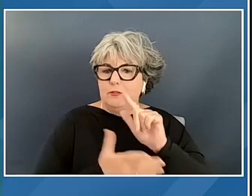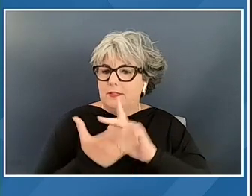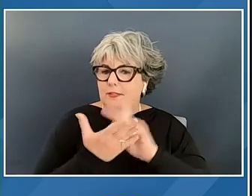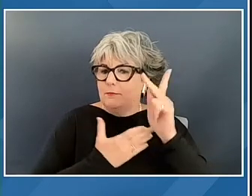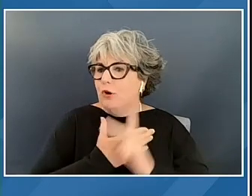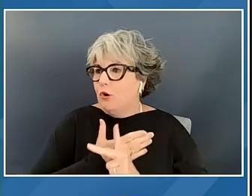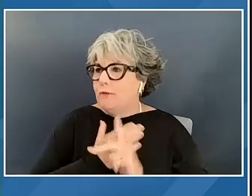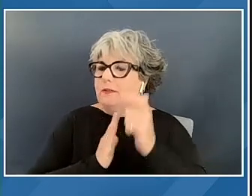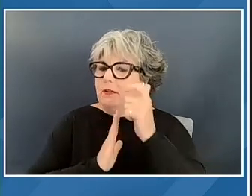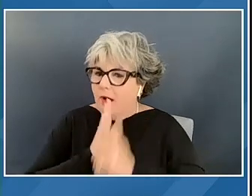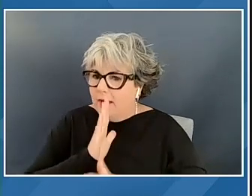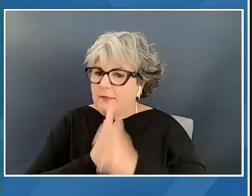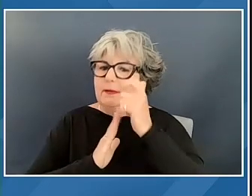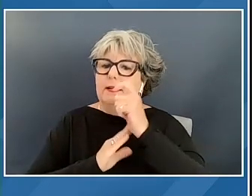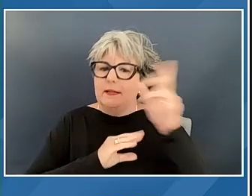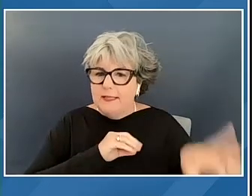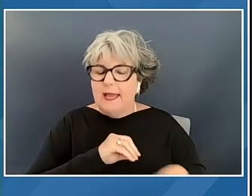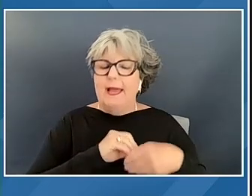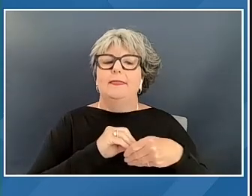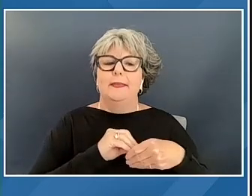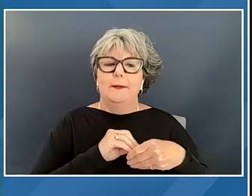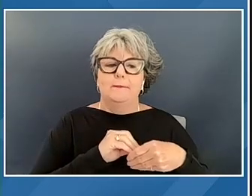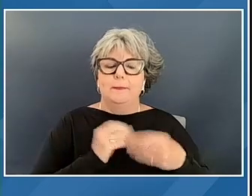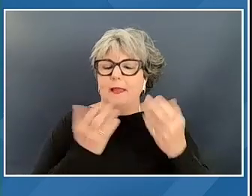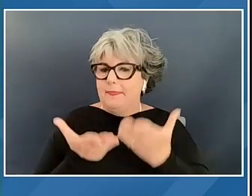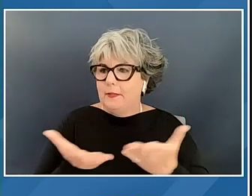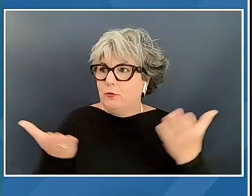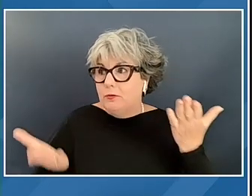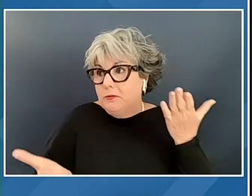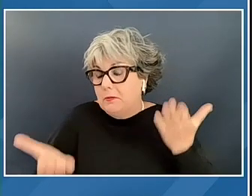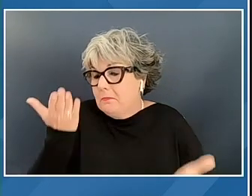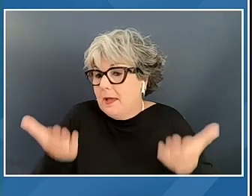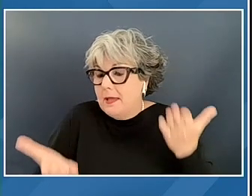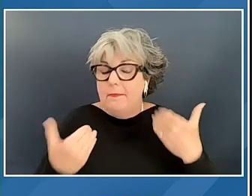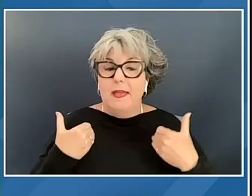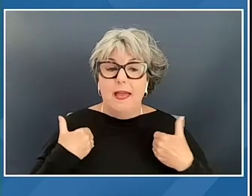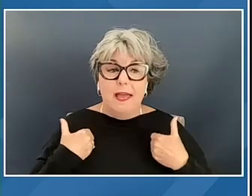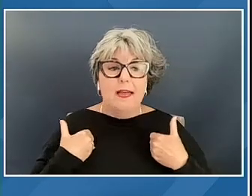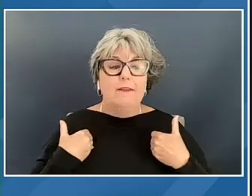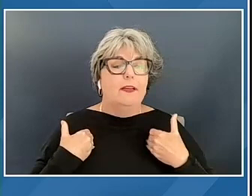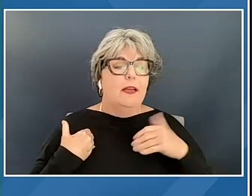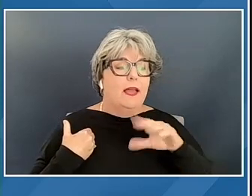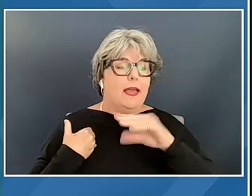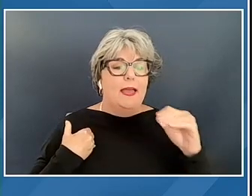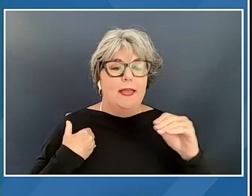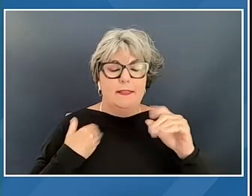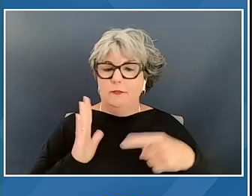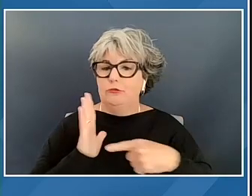put them in? I just think the resources may exist, and they may just need to be pointed in the direction of working on